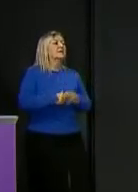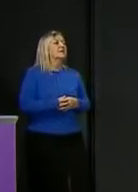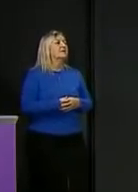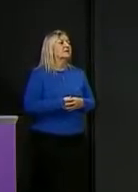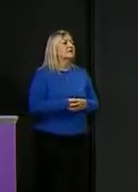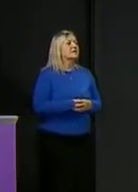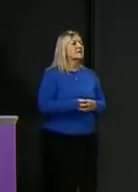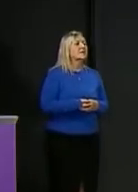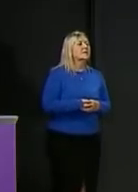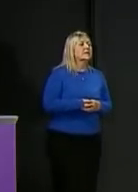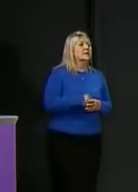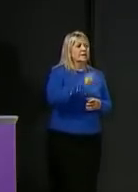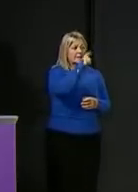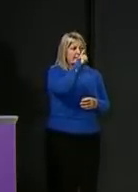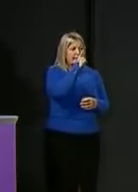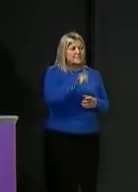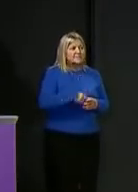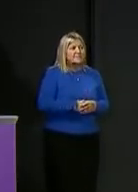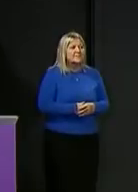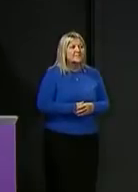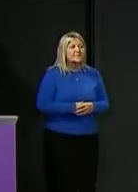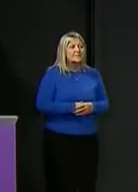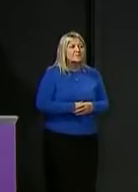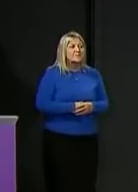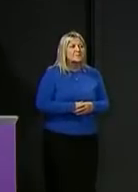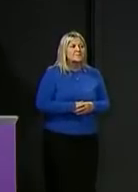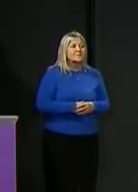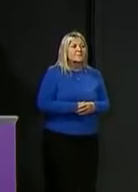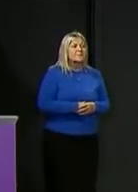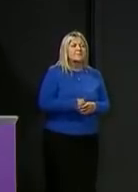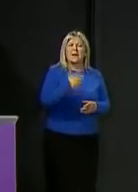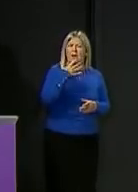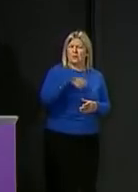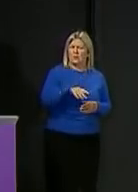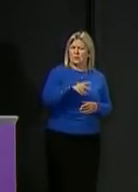Thank you First Minister. I just want to touch on that point of a rise in hospitalisations again.